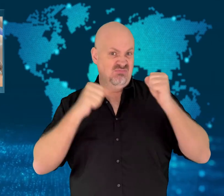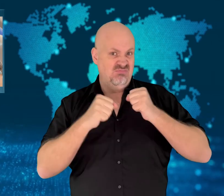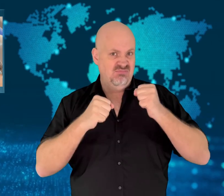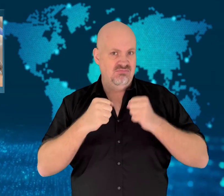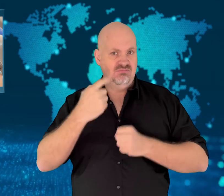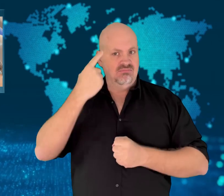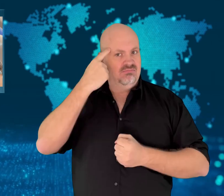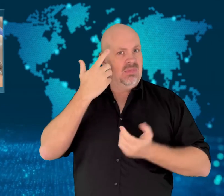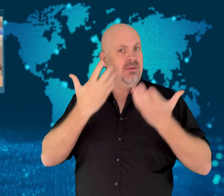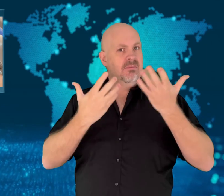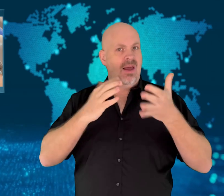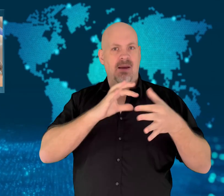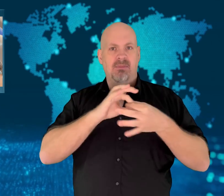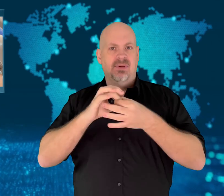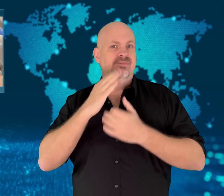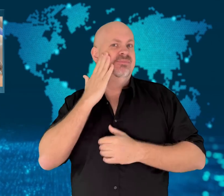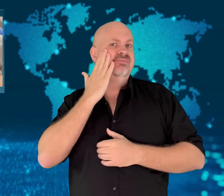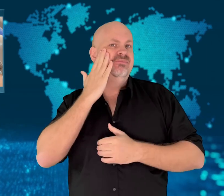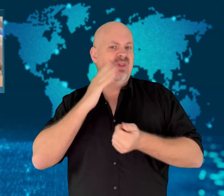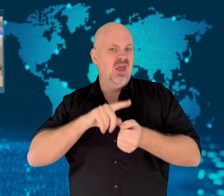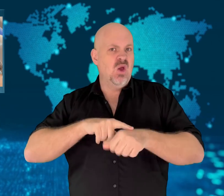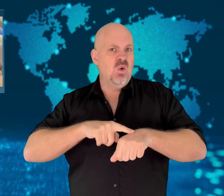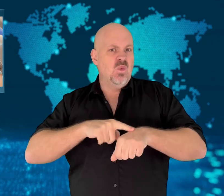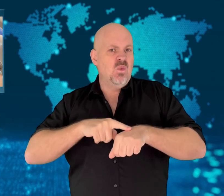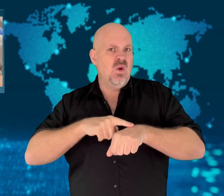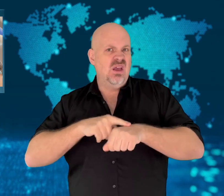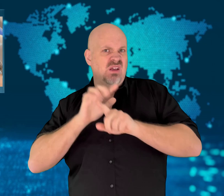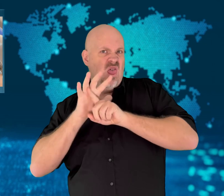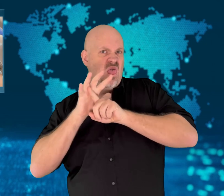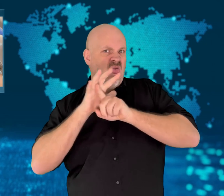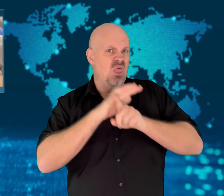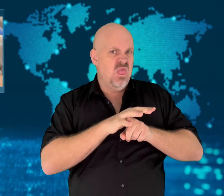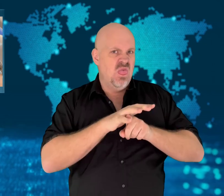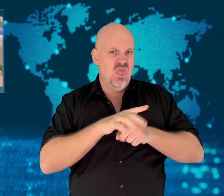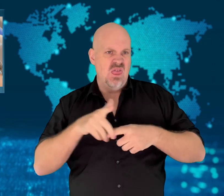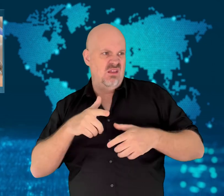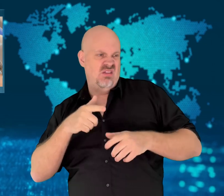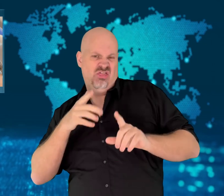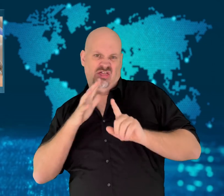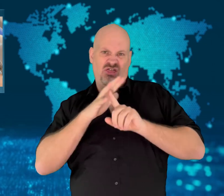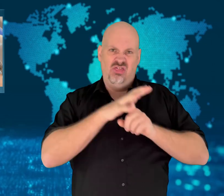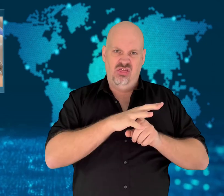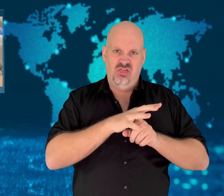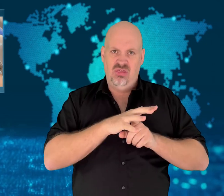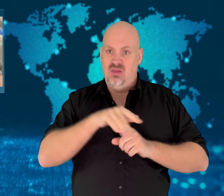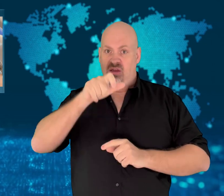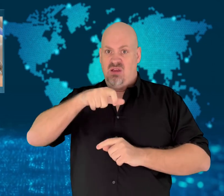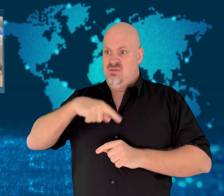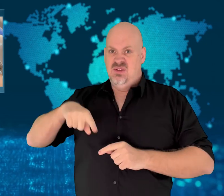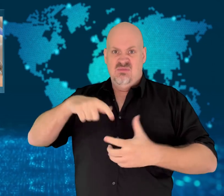The attack may have been racially motivated, but when people grew angry,